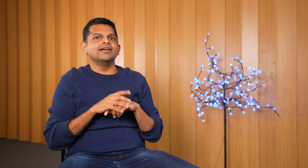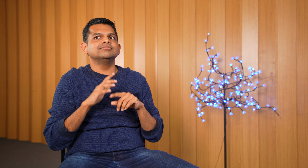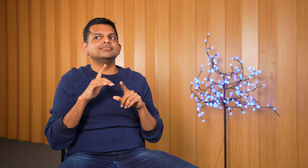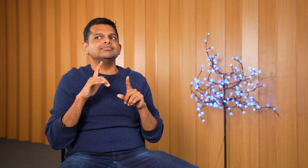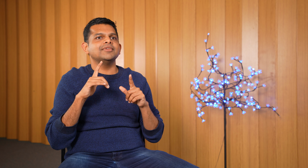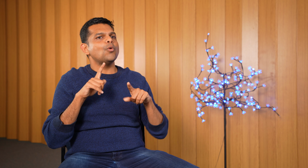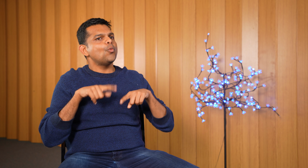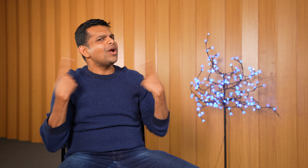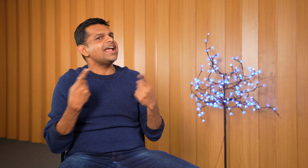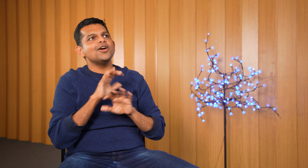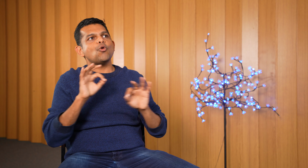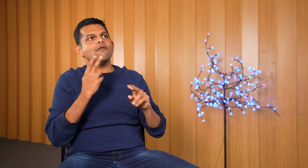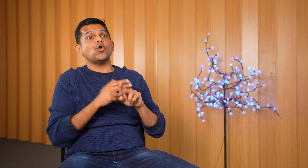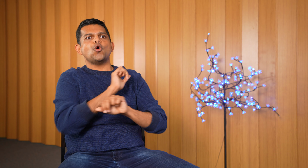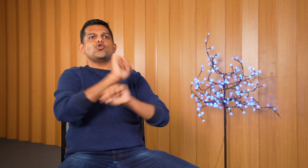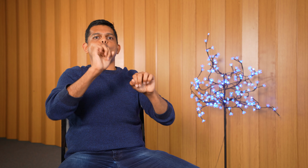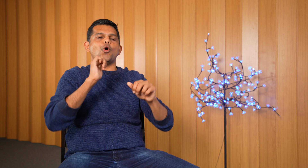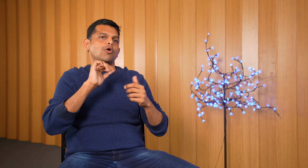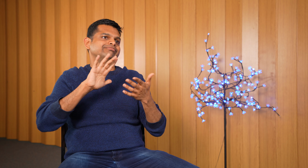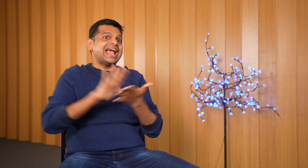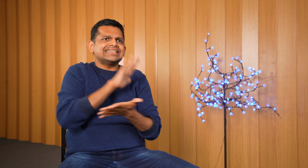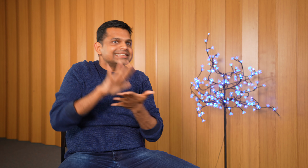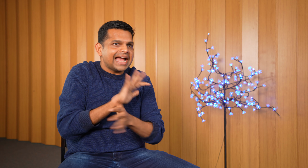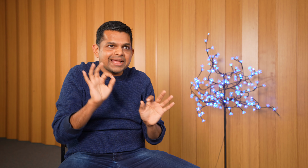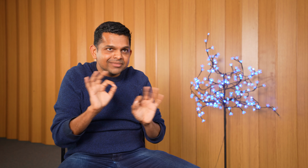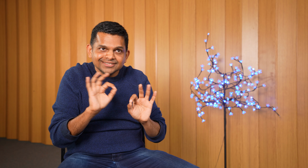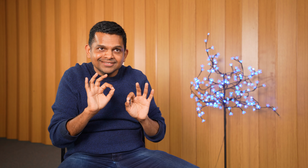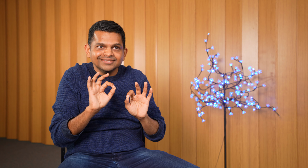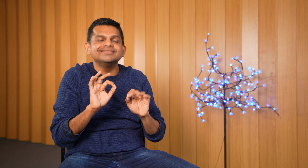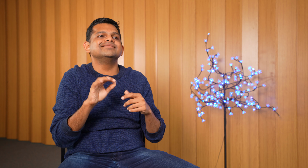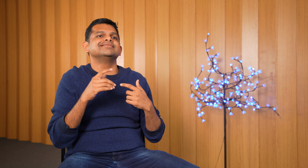But, I think if we're able to get a bit more complex